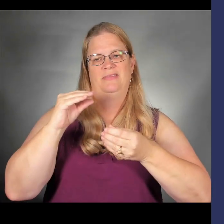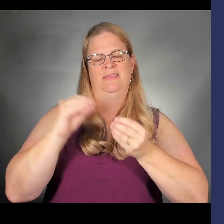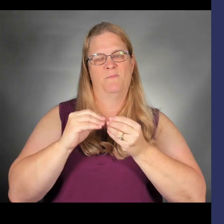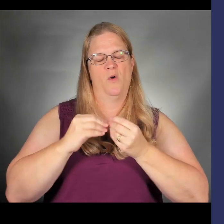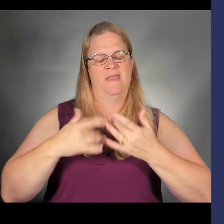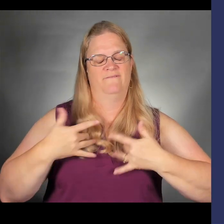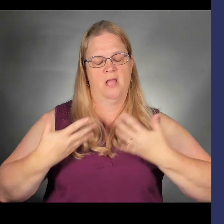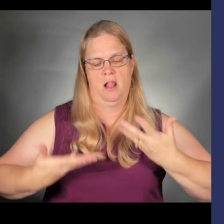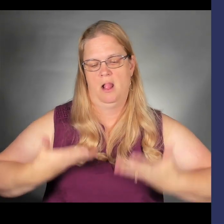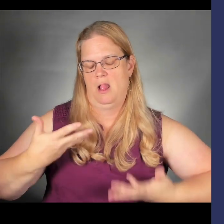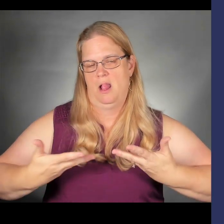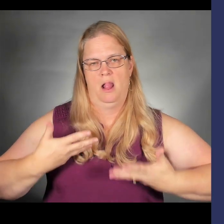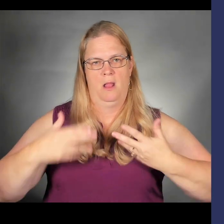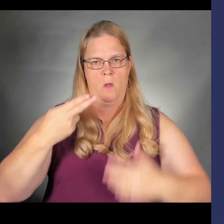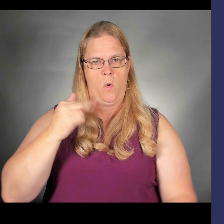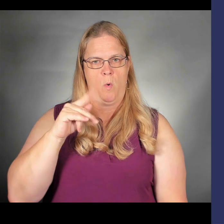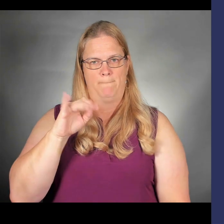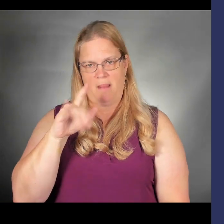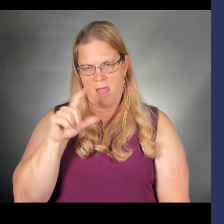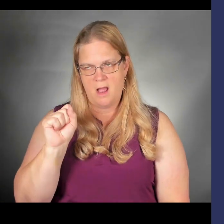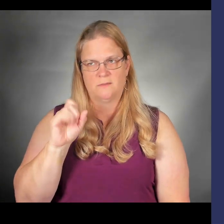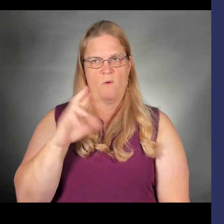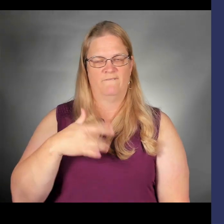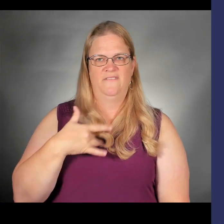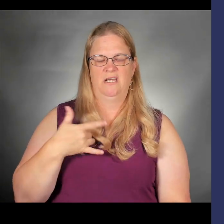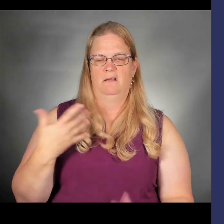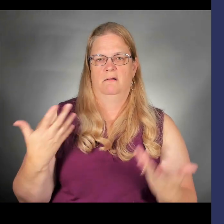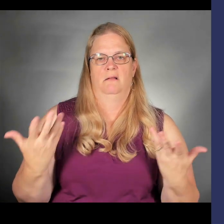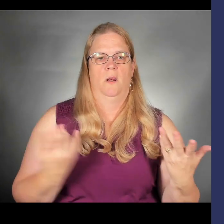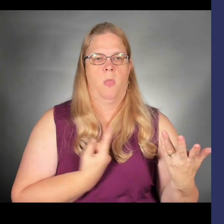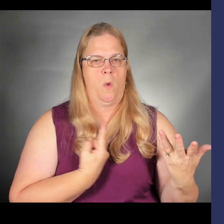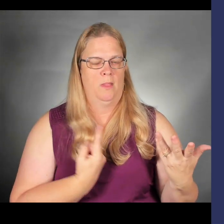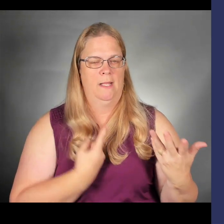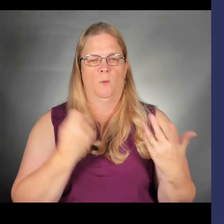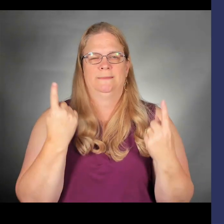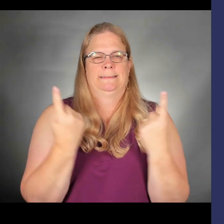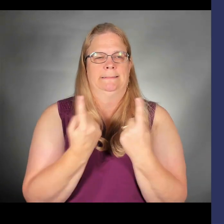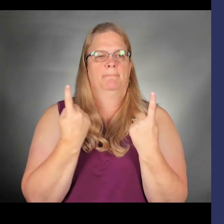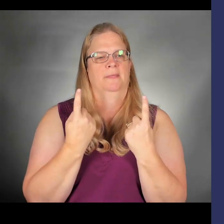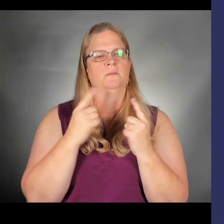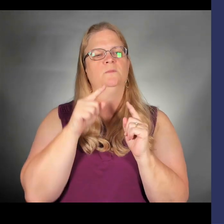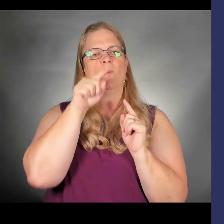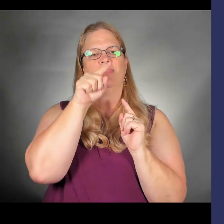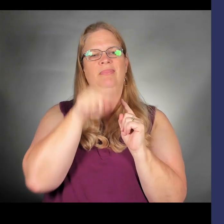The more stress that people have, the more that they start to feel hopeless or feel lonely.